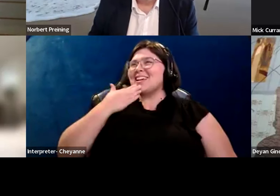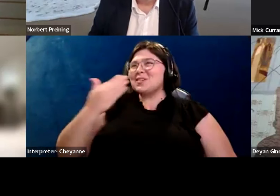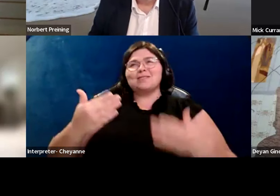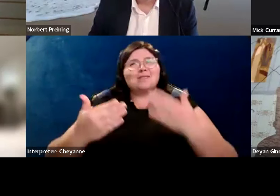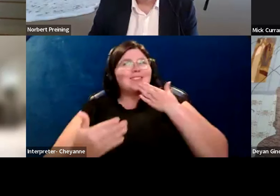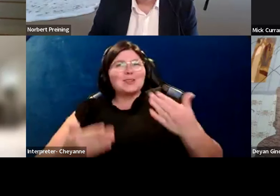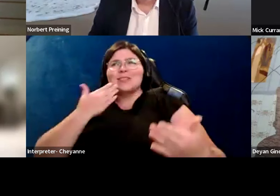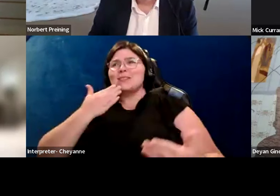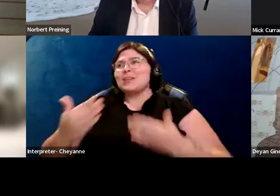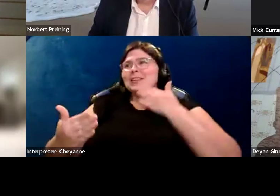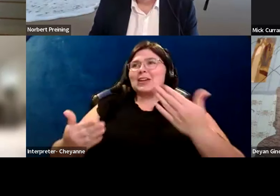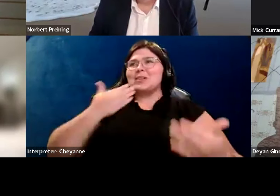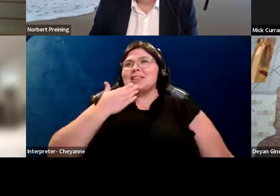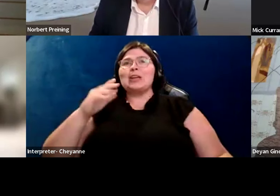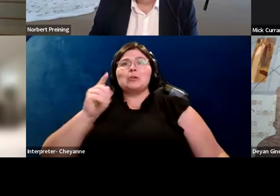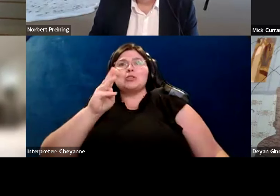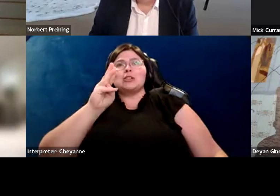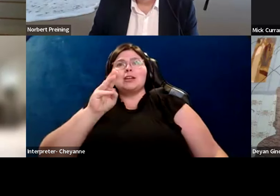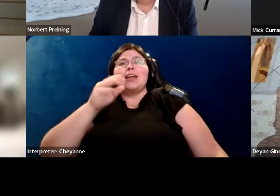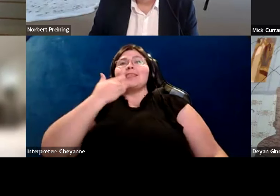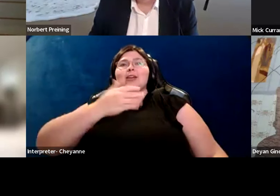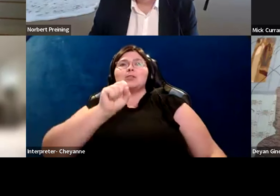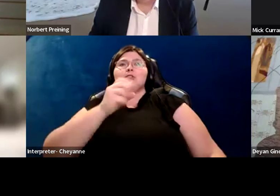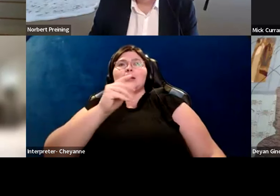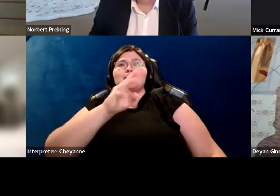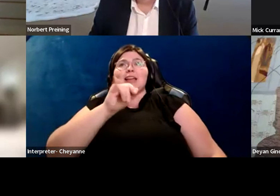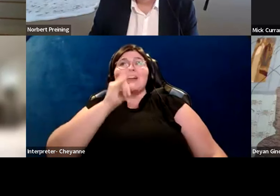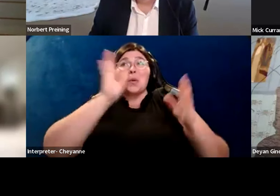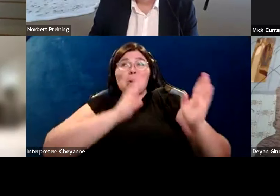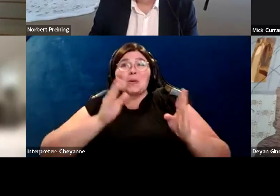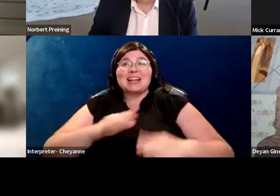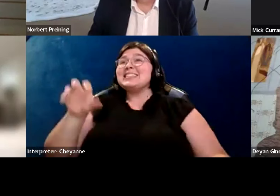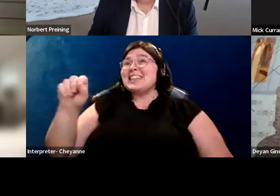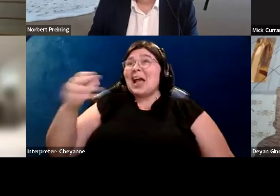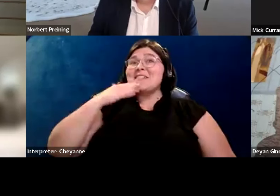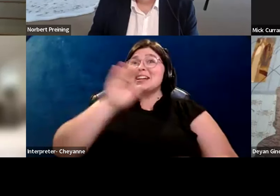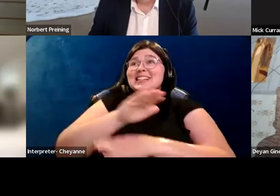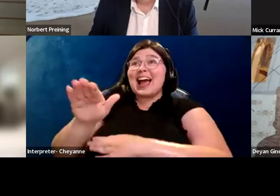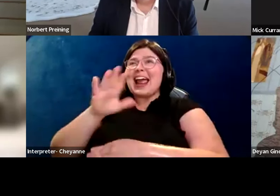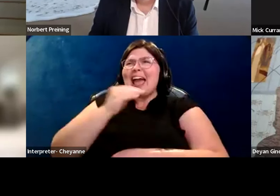And thank you, Shamsi, for organizing. Yes, thank you. Yeah. It was a pleasure. Good night, and good morning.